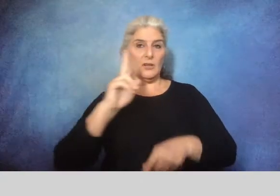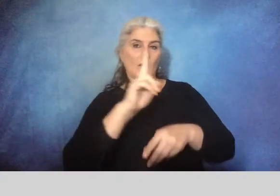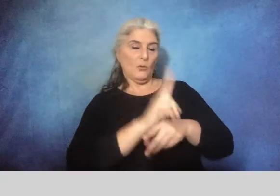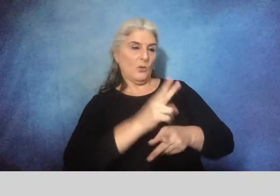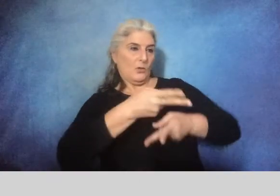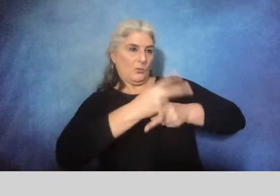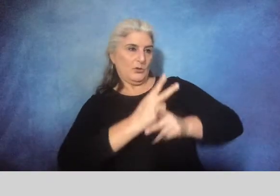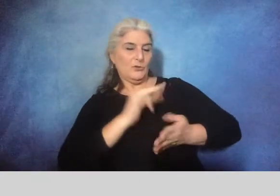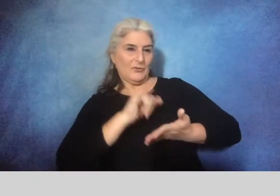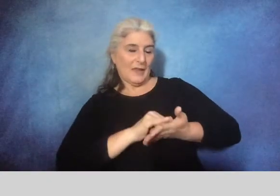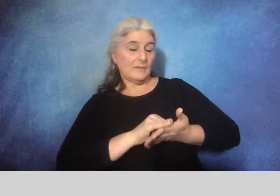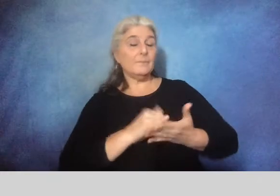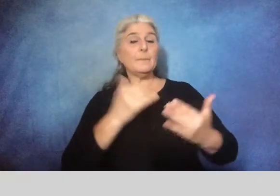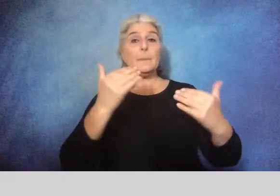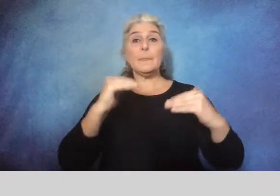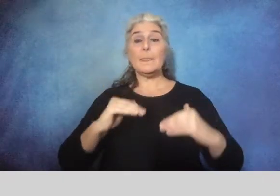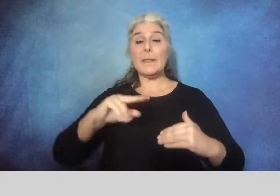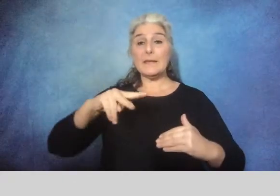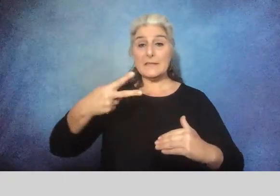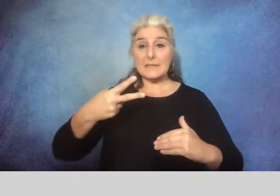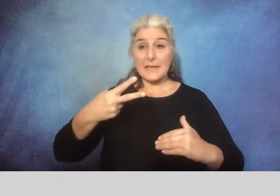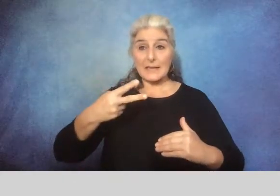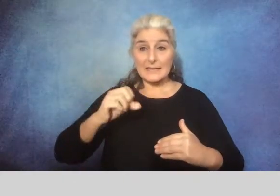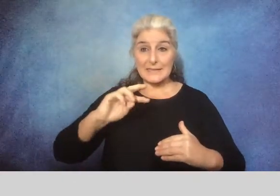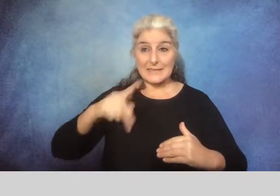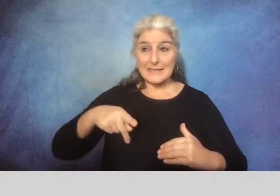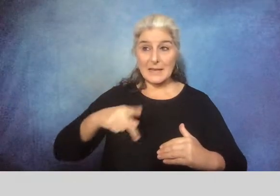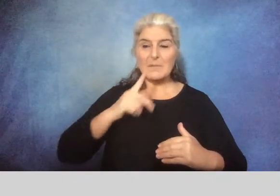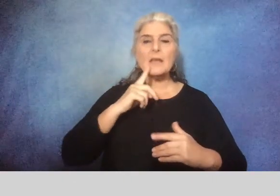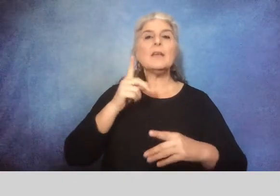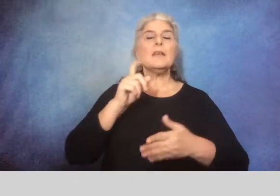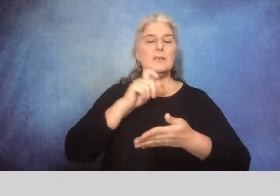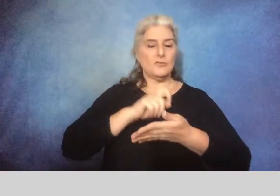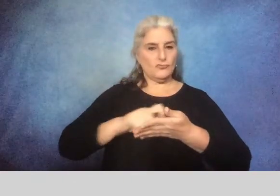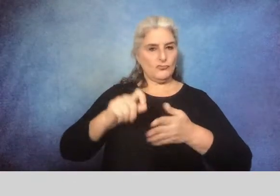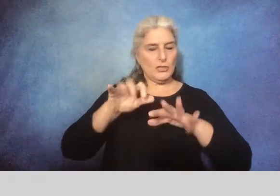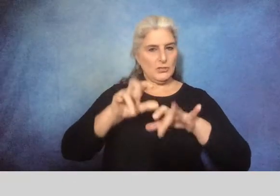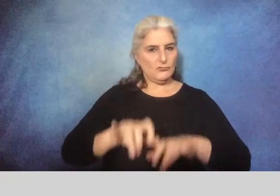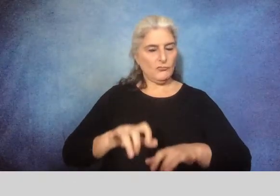The second step is actually writing the hook implementation.